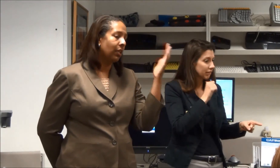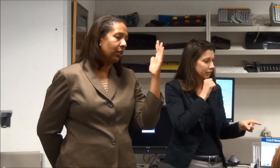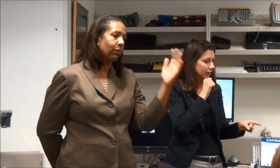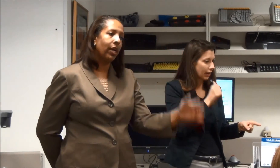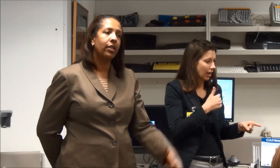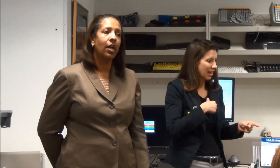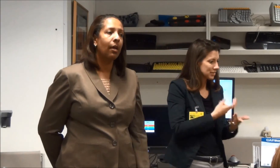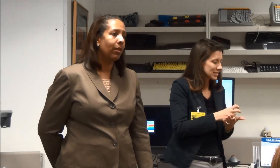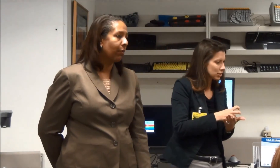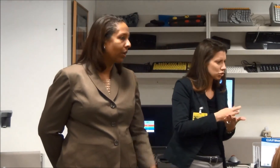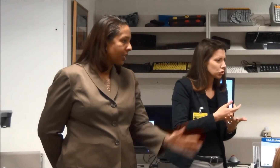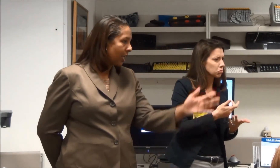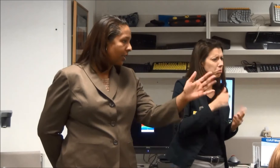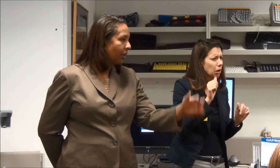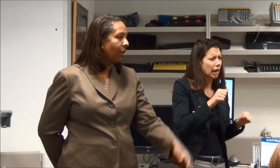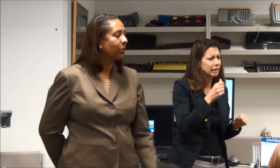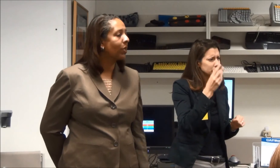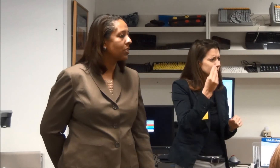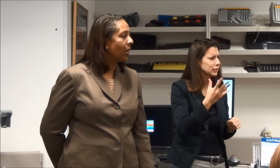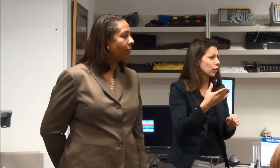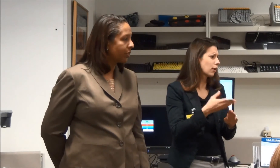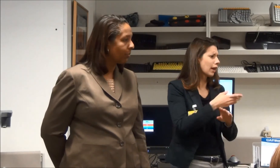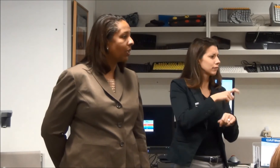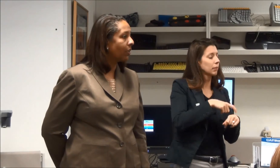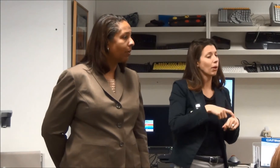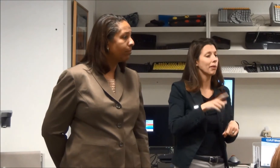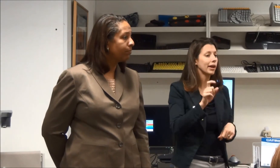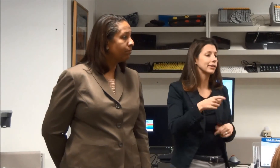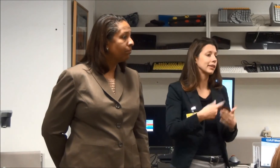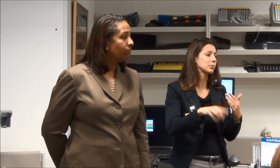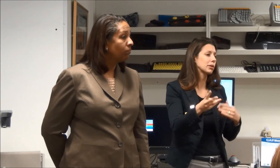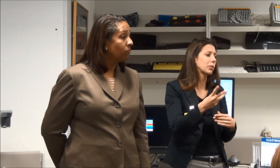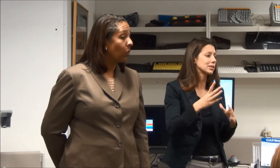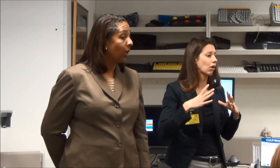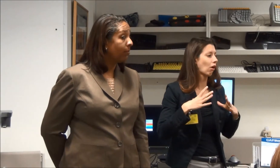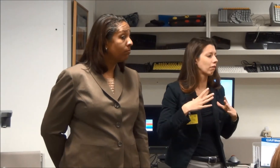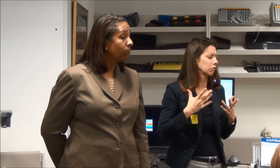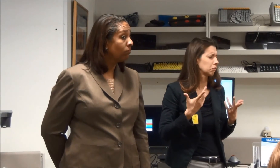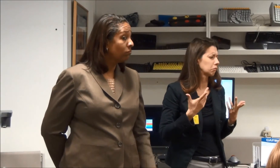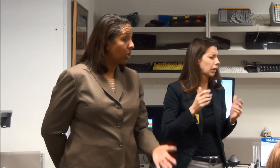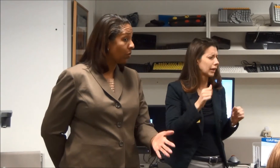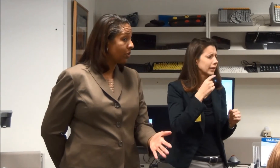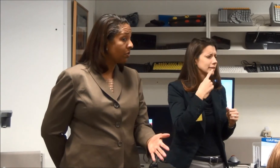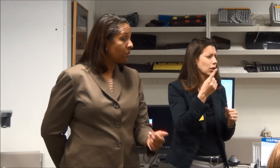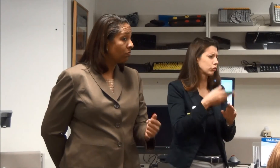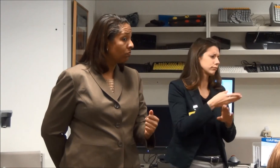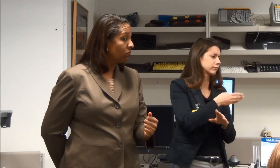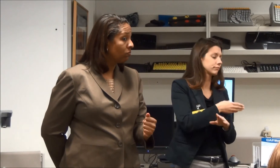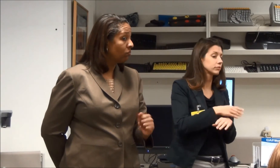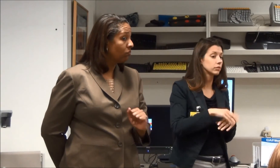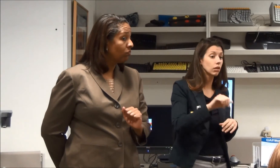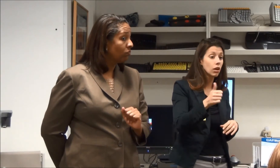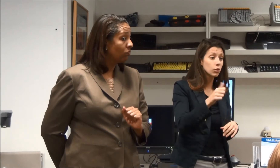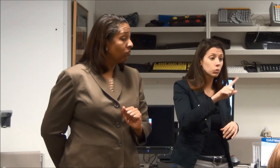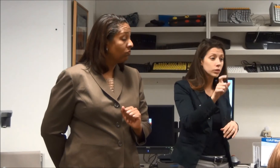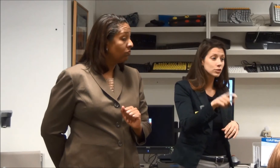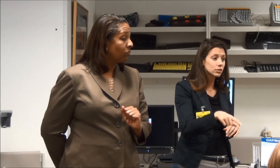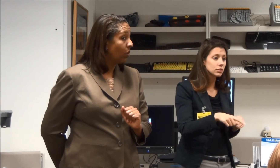tell you ahead of time that I want to take next Wednesday off or something like that. Okay? Other questions?